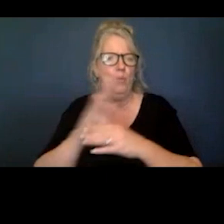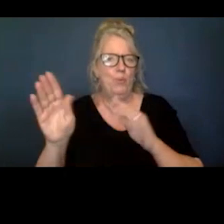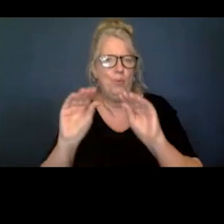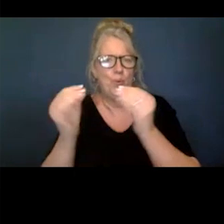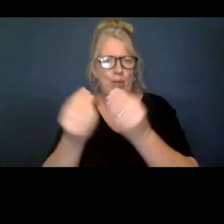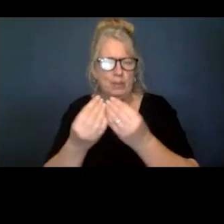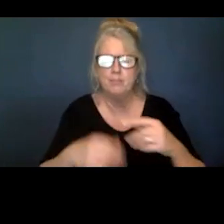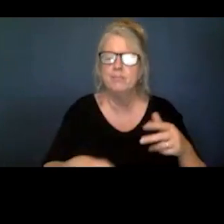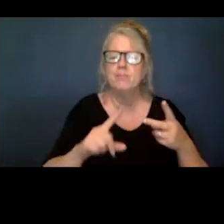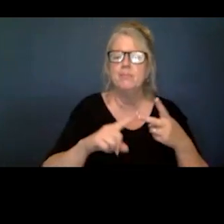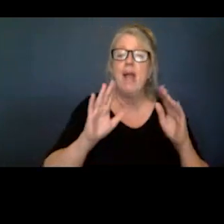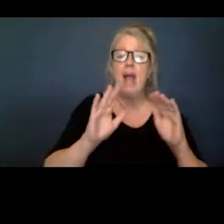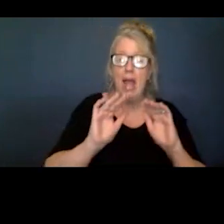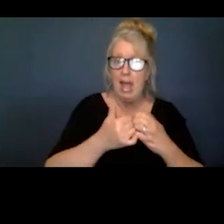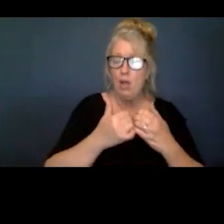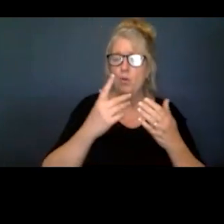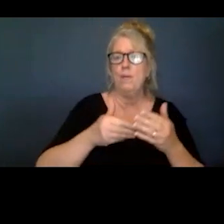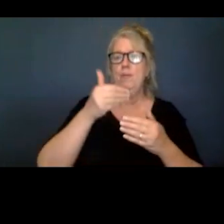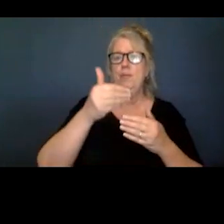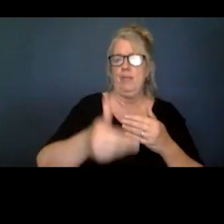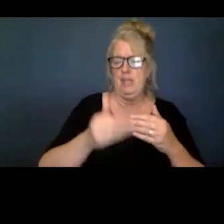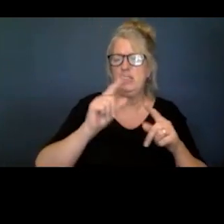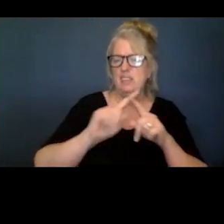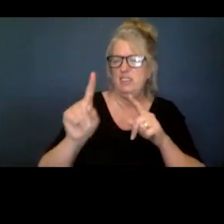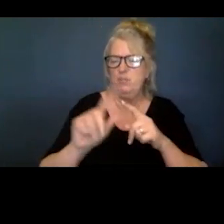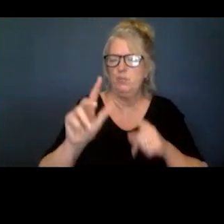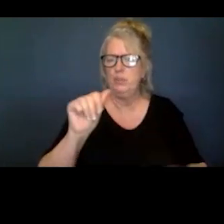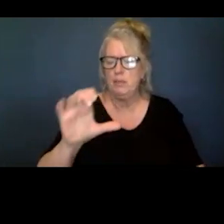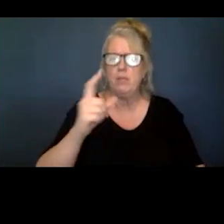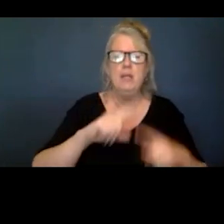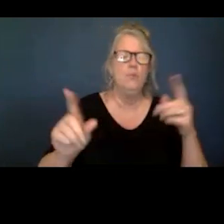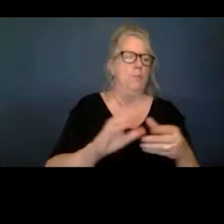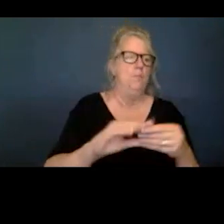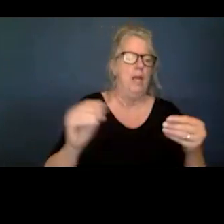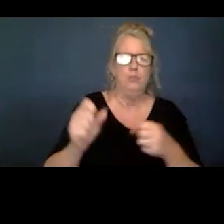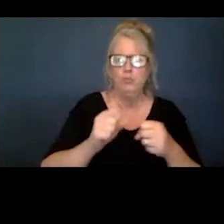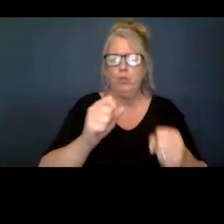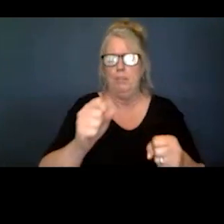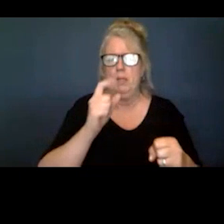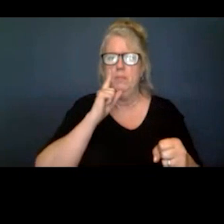How? These are the mix of tactics, messaging and strategies you'll employ to get your tailored